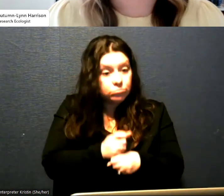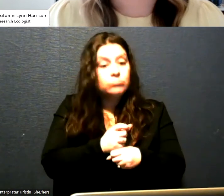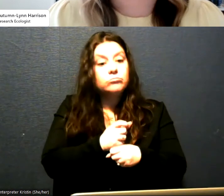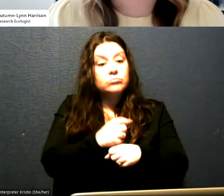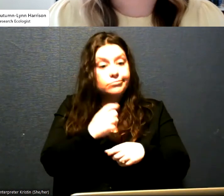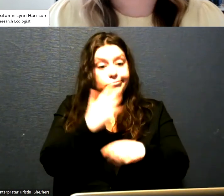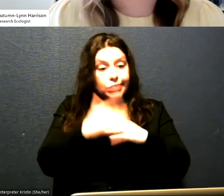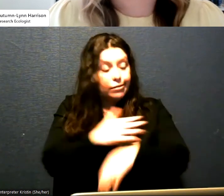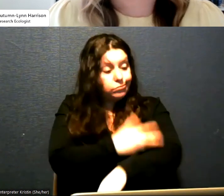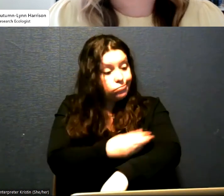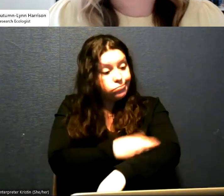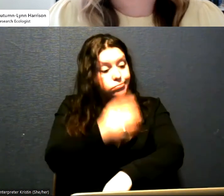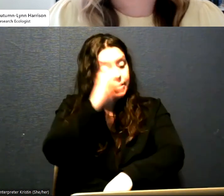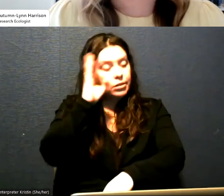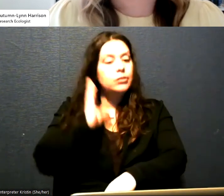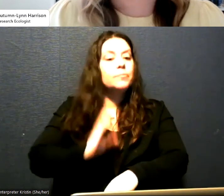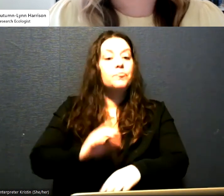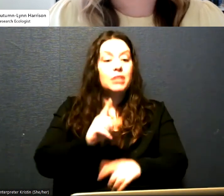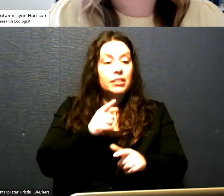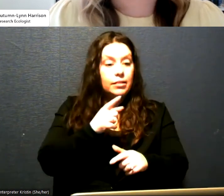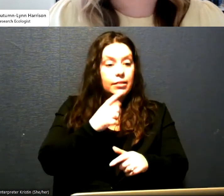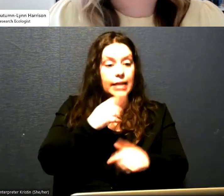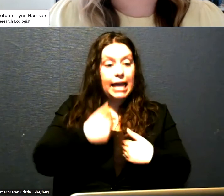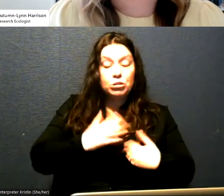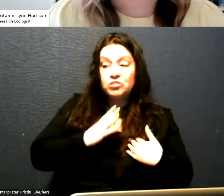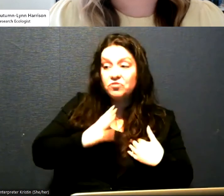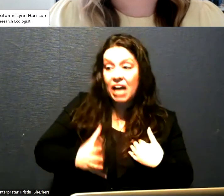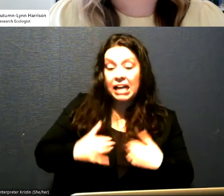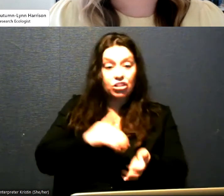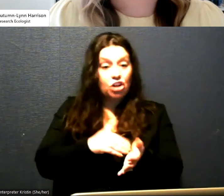has to be restrained. Nobody has to be sedated, and I’d say that that brings me a lot of joy.